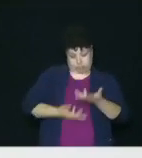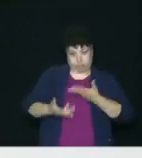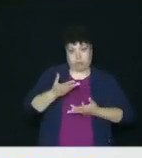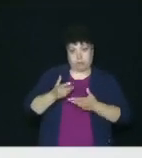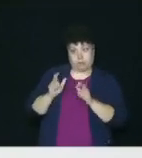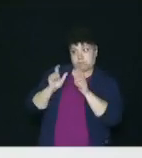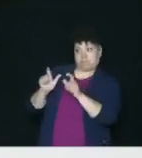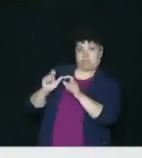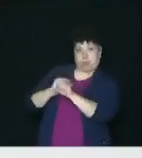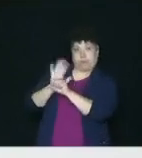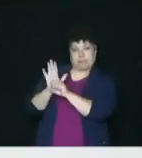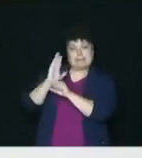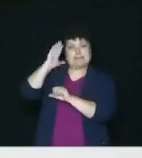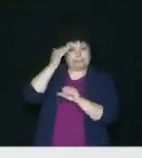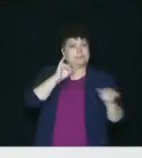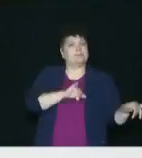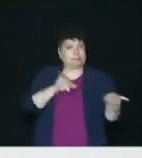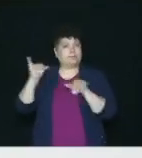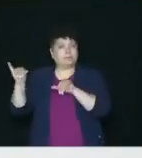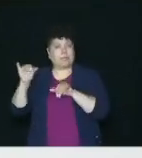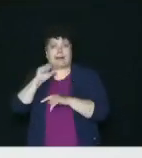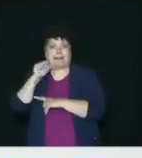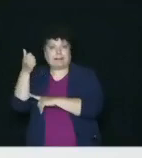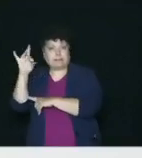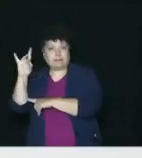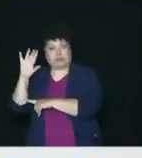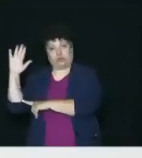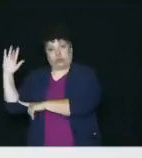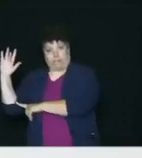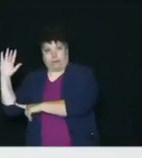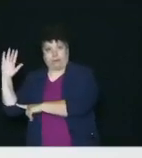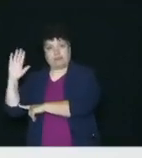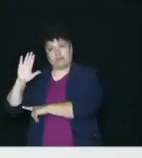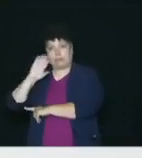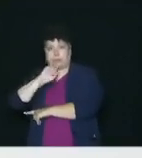IT SEEMS THE IMMUNE RESPONSE OF